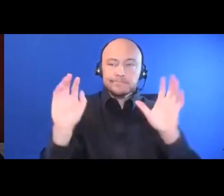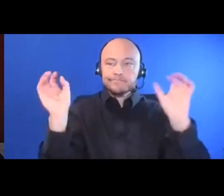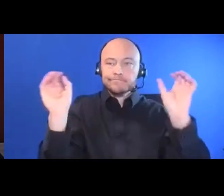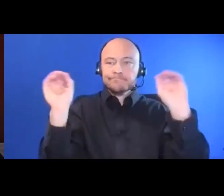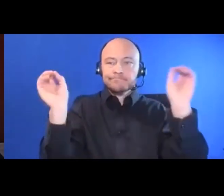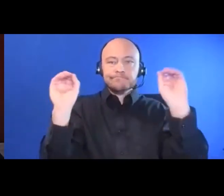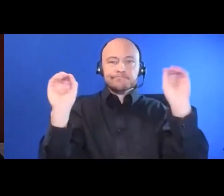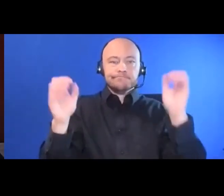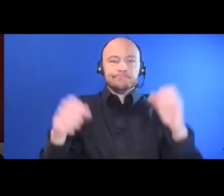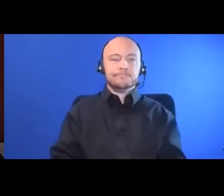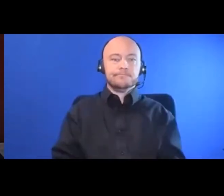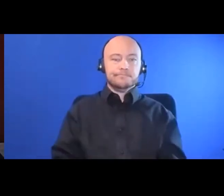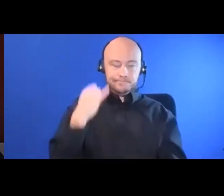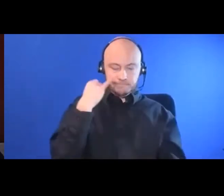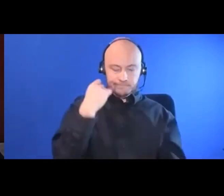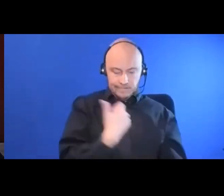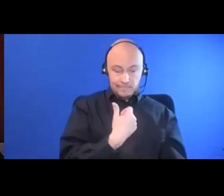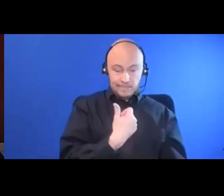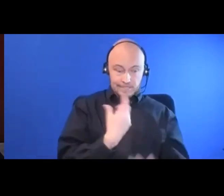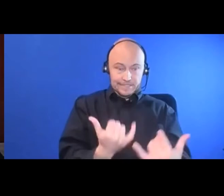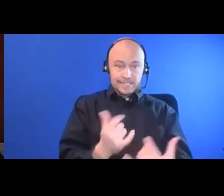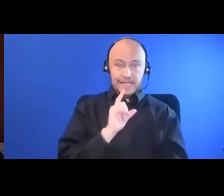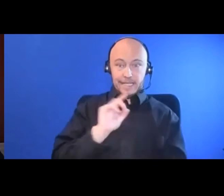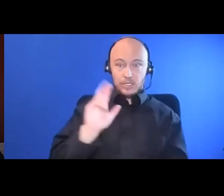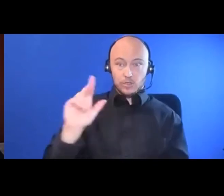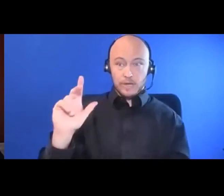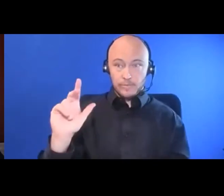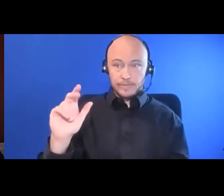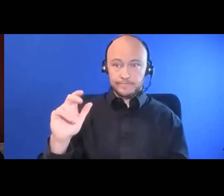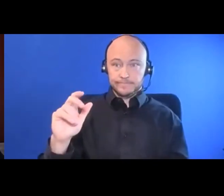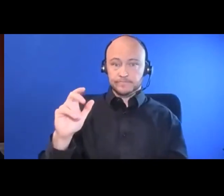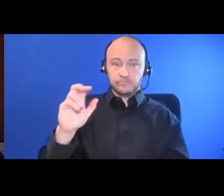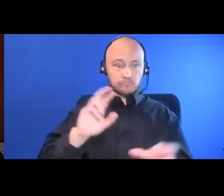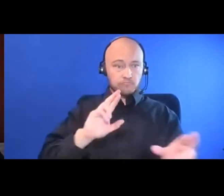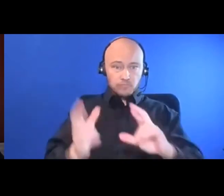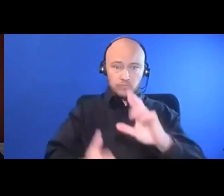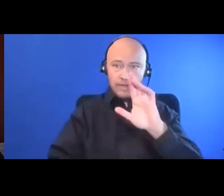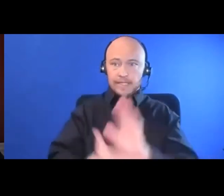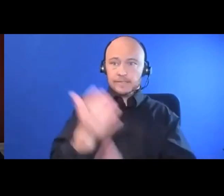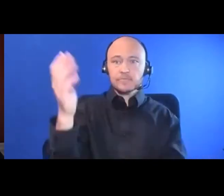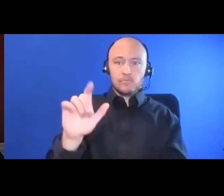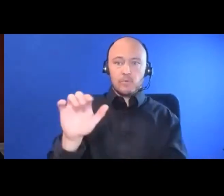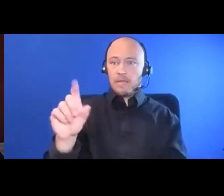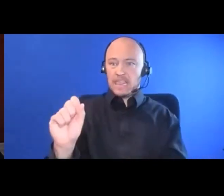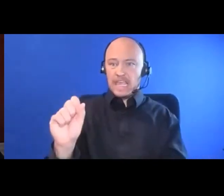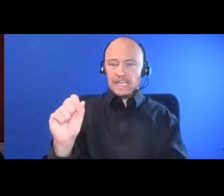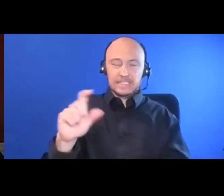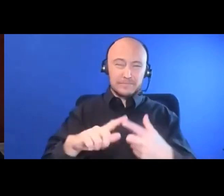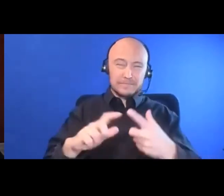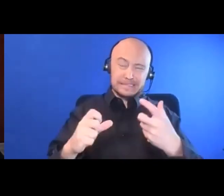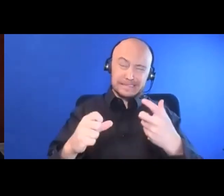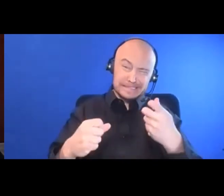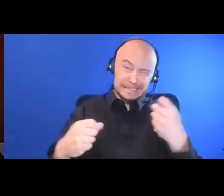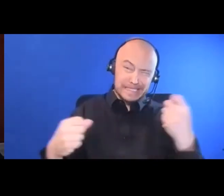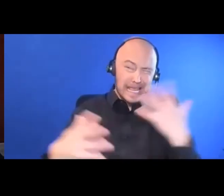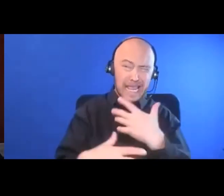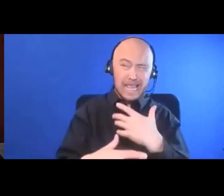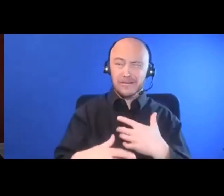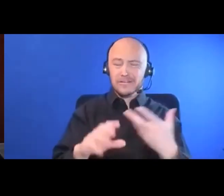If I were 23 today and cut loose with my artificial legs, I'd be scared to death. I was scared to death then.